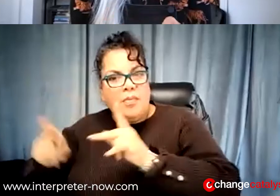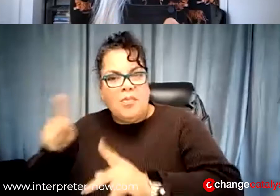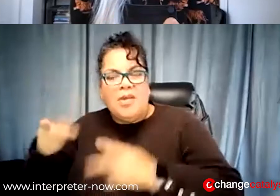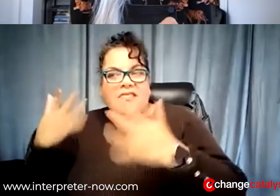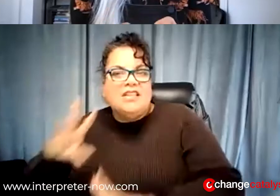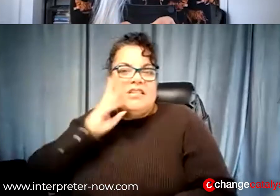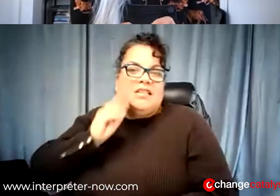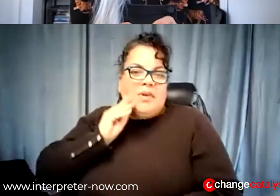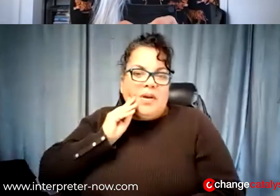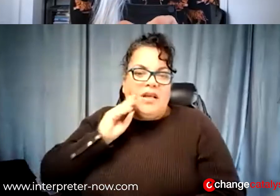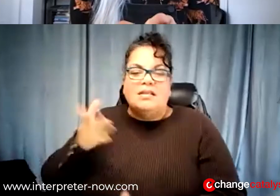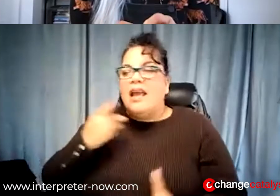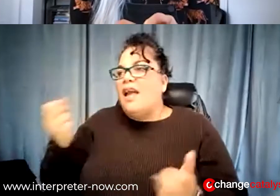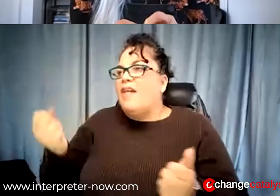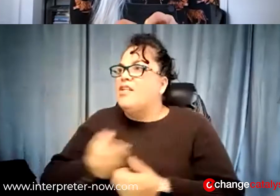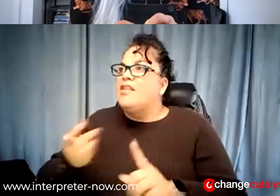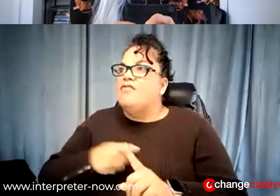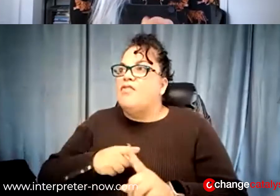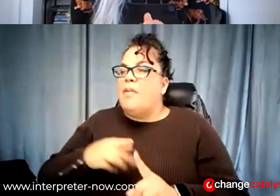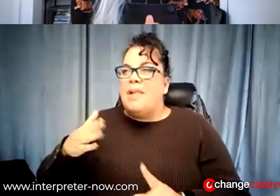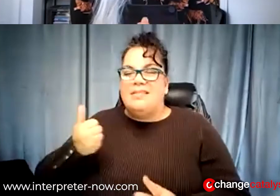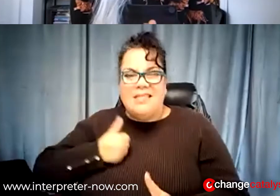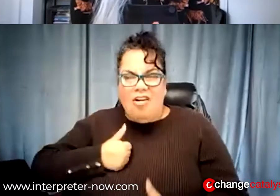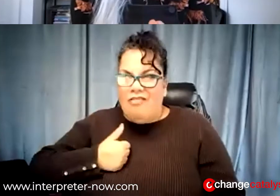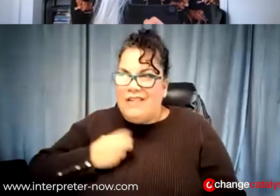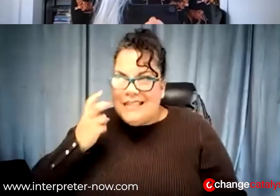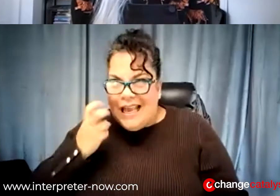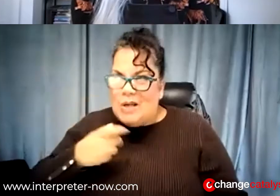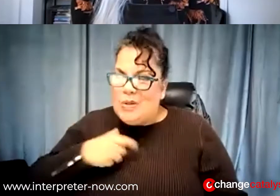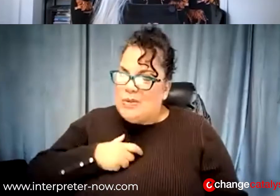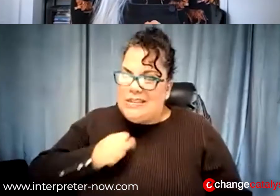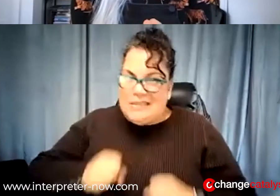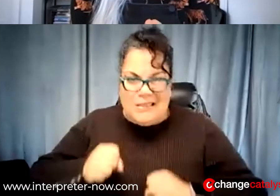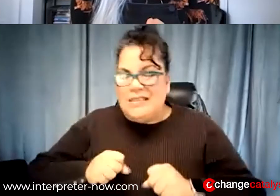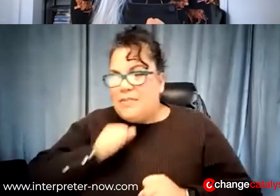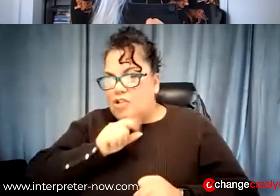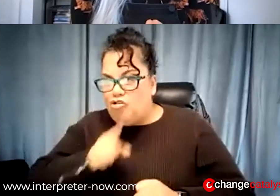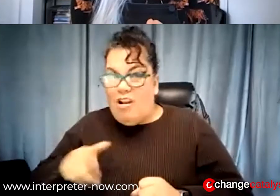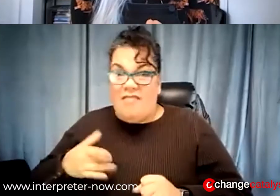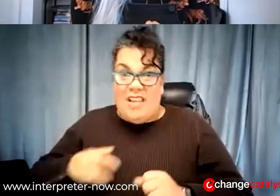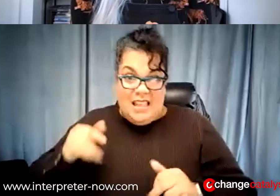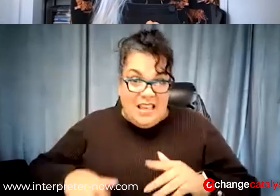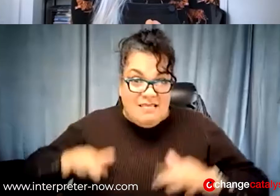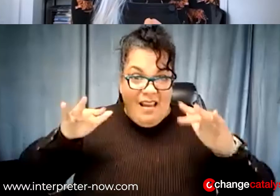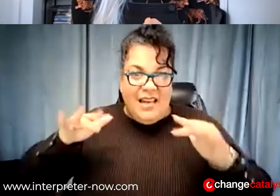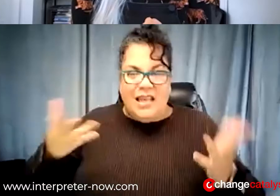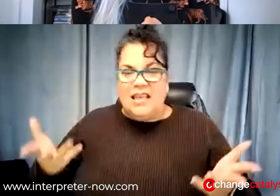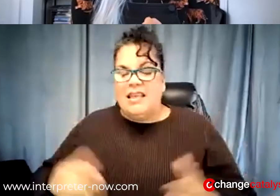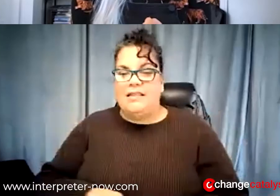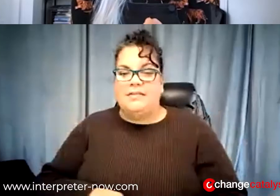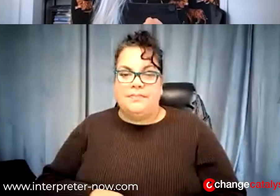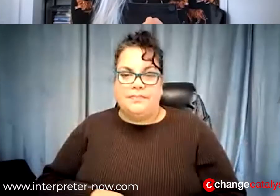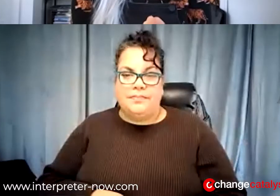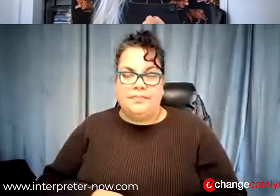Everything from internal things like self-doubt or things of anxiety or just how you view